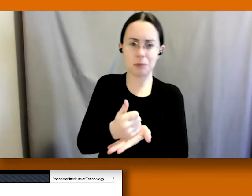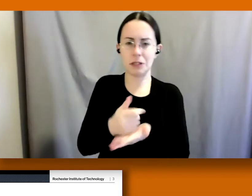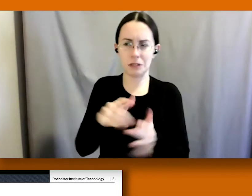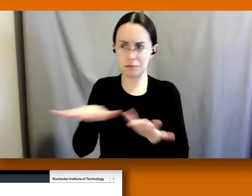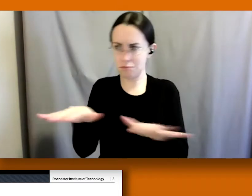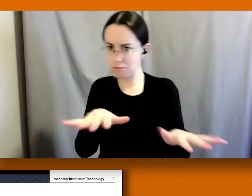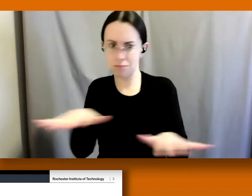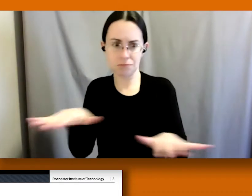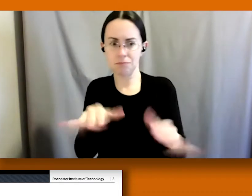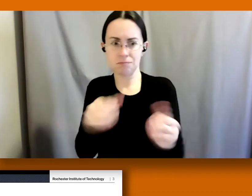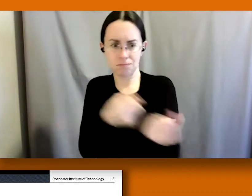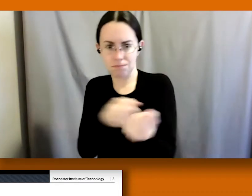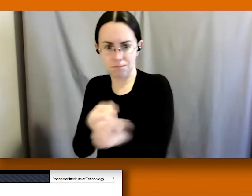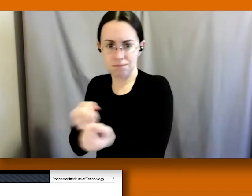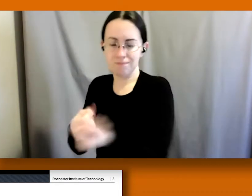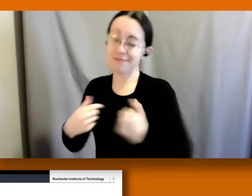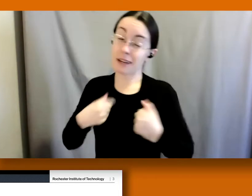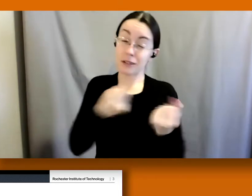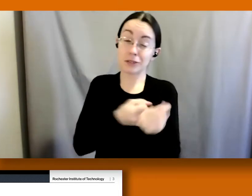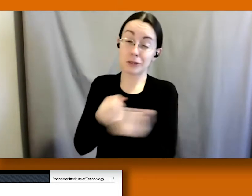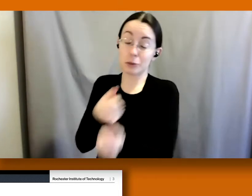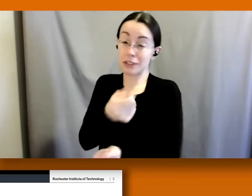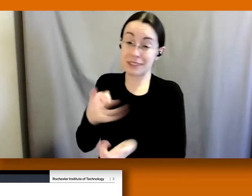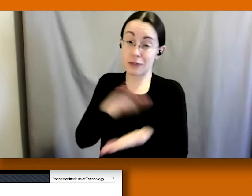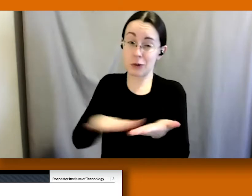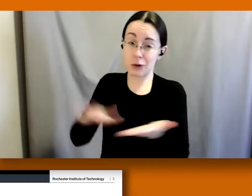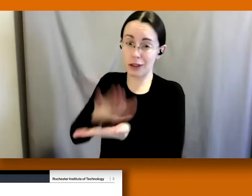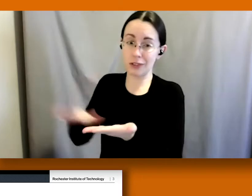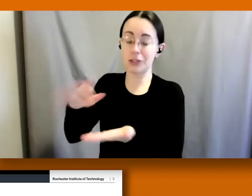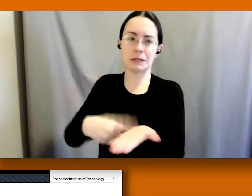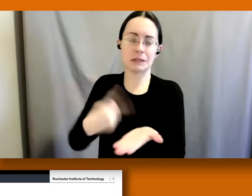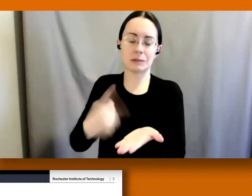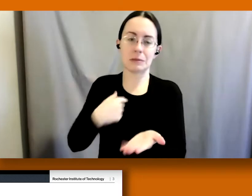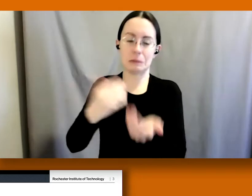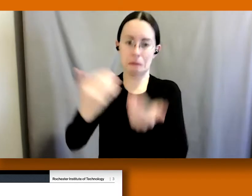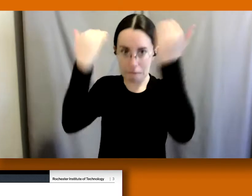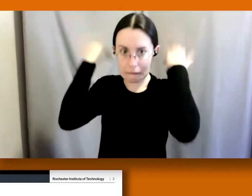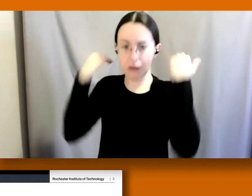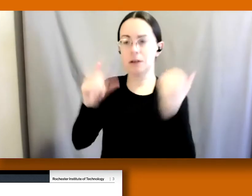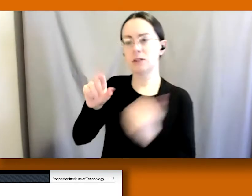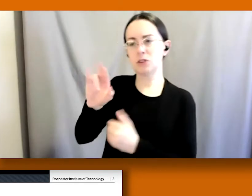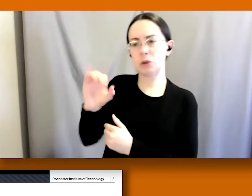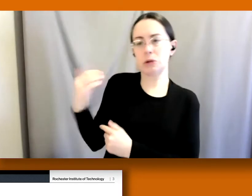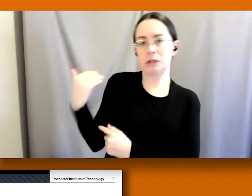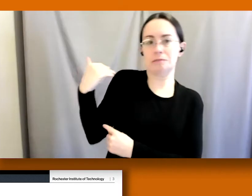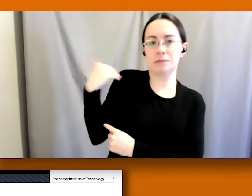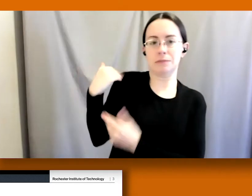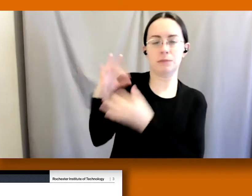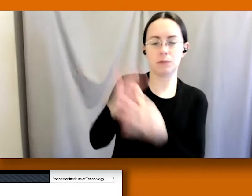it can get very busy, and so she keeps me on track with NTID proposals.